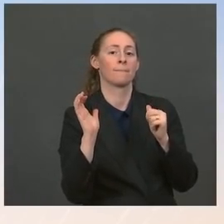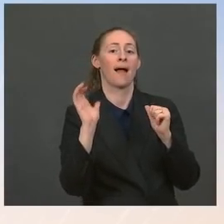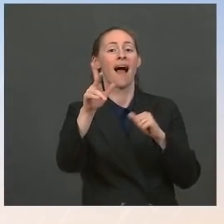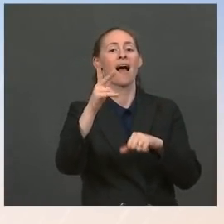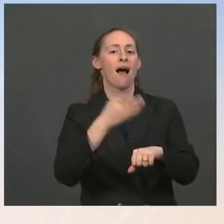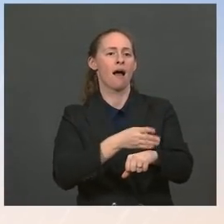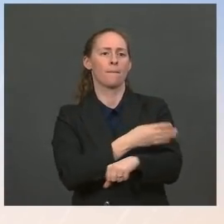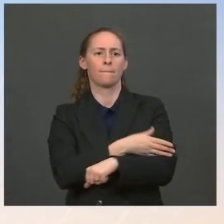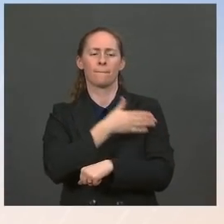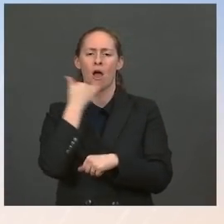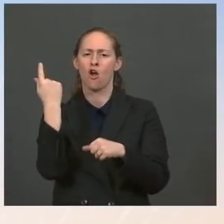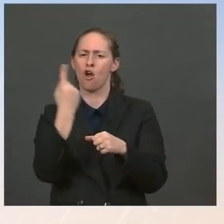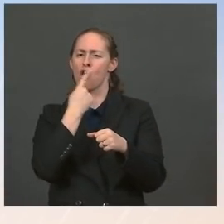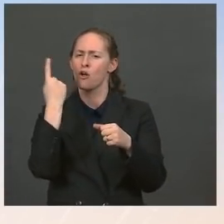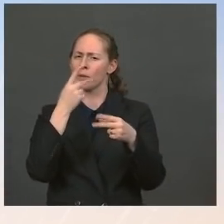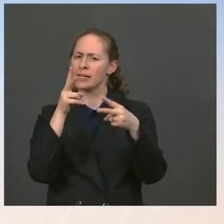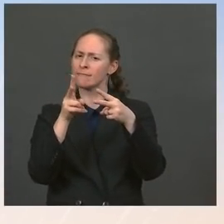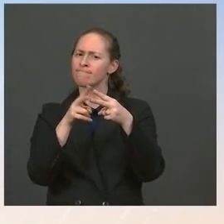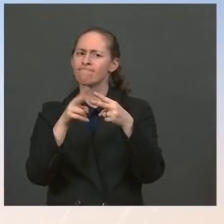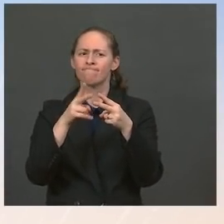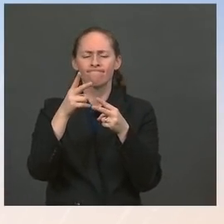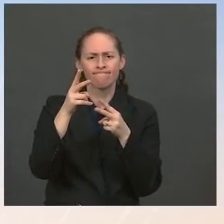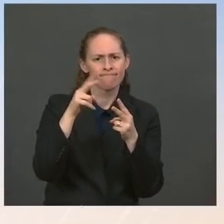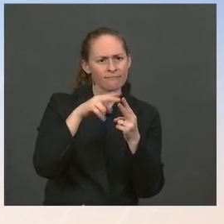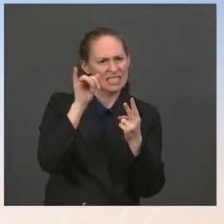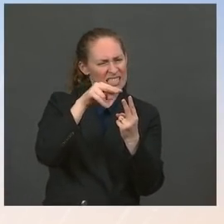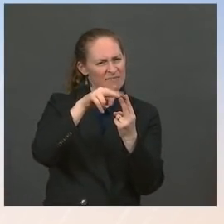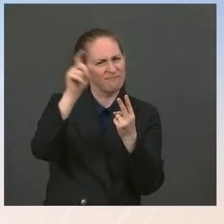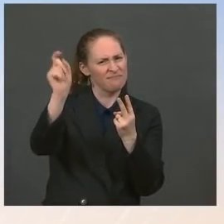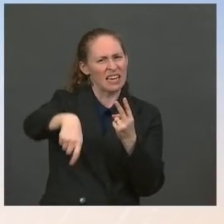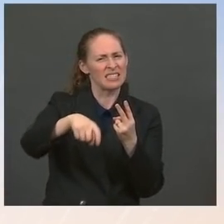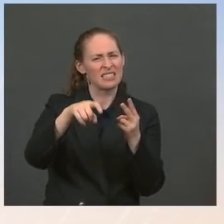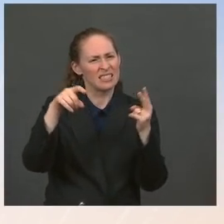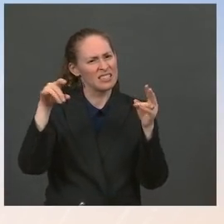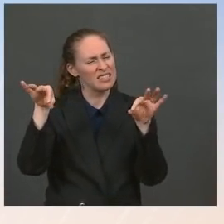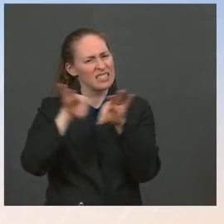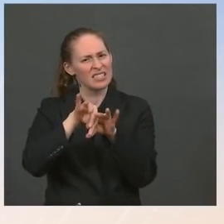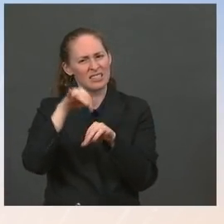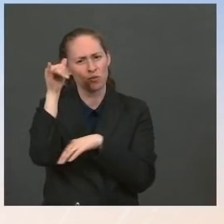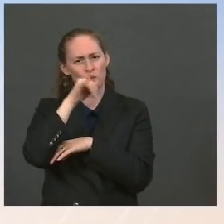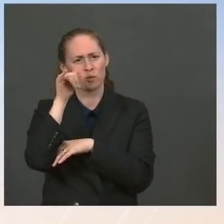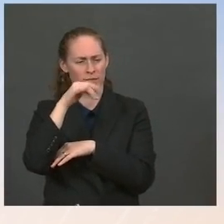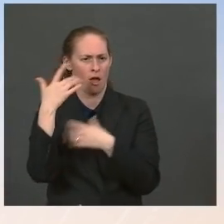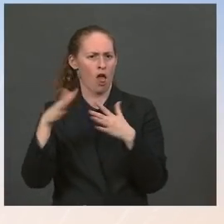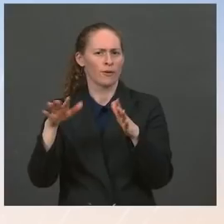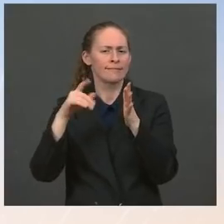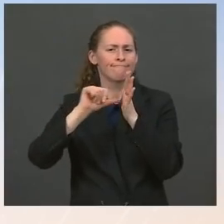and laid out why those two key pieces of policies are going to get America back on track,